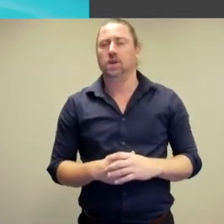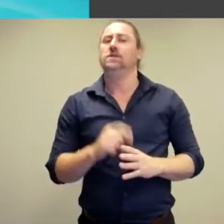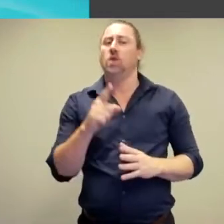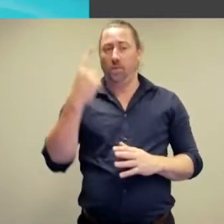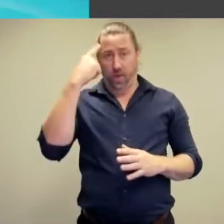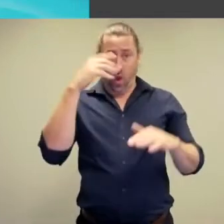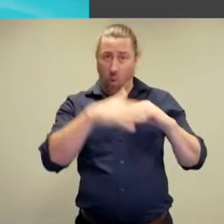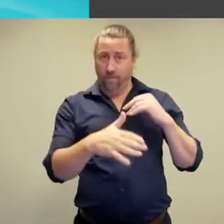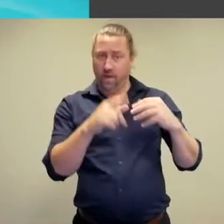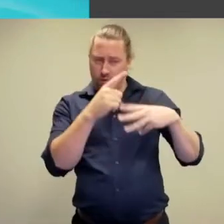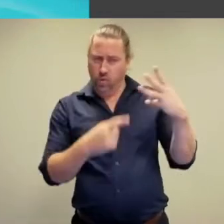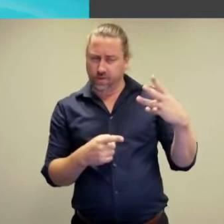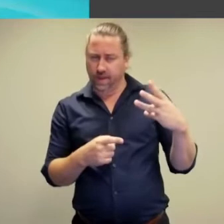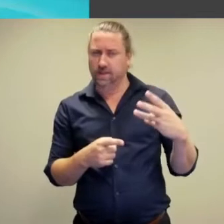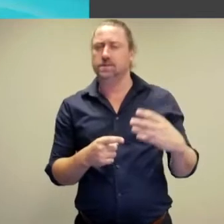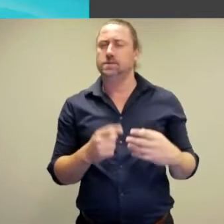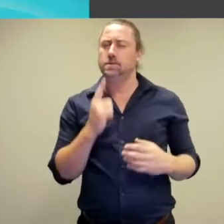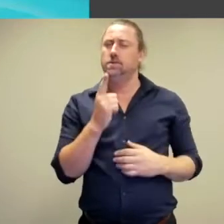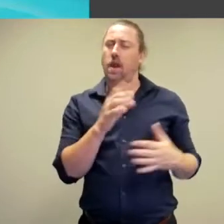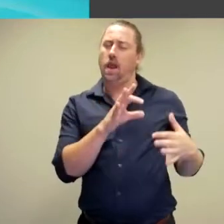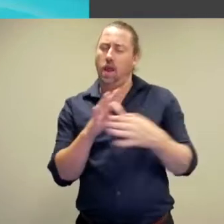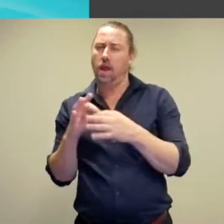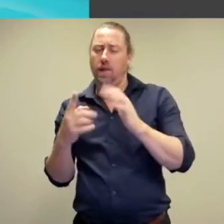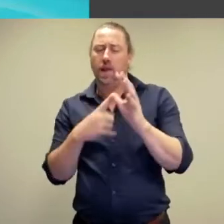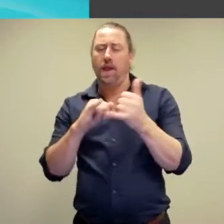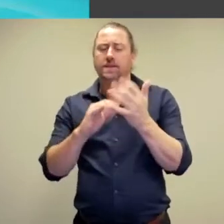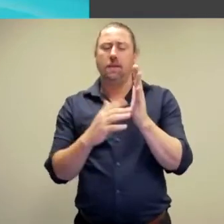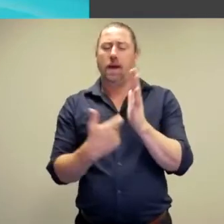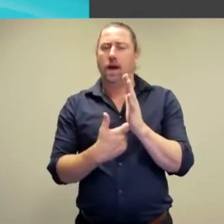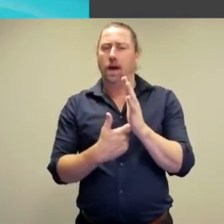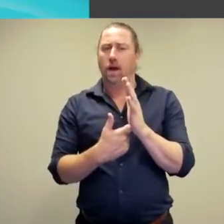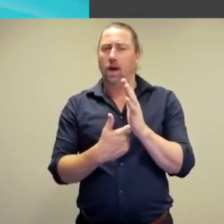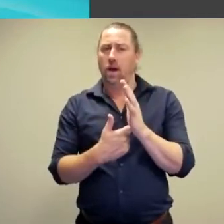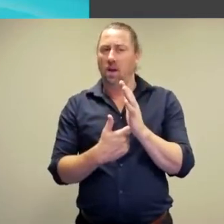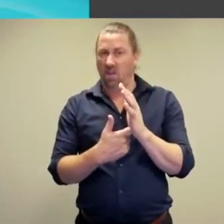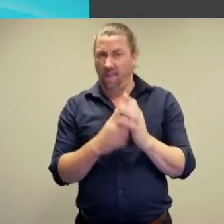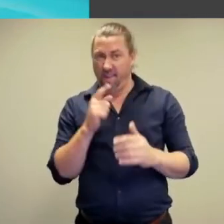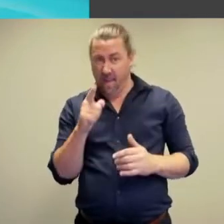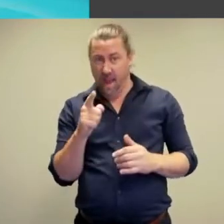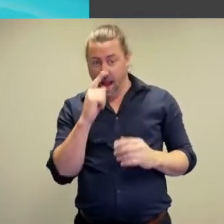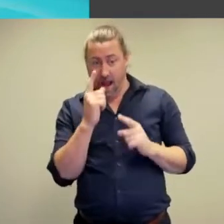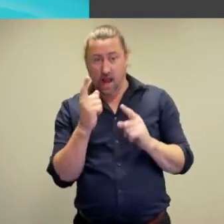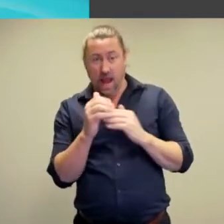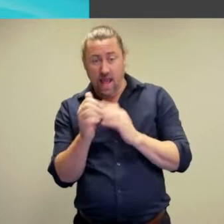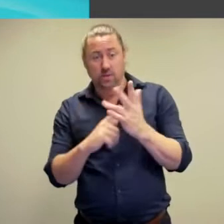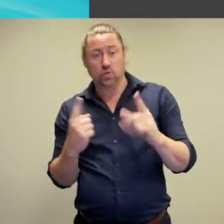I want to think about how ASMR might be